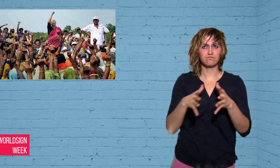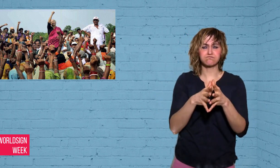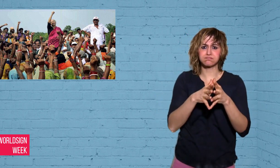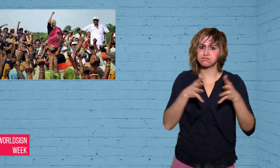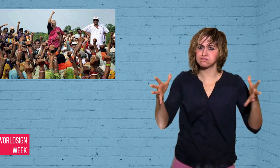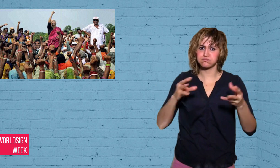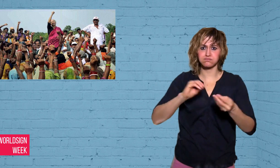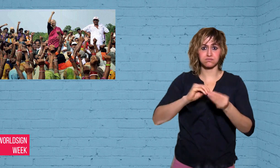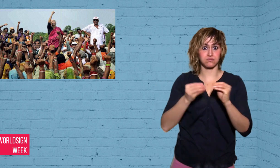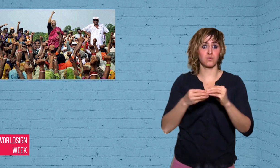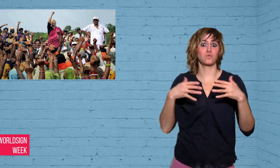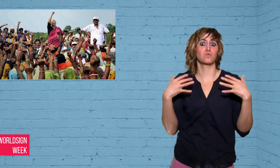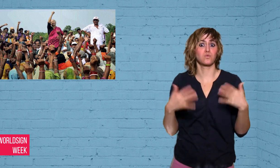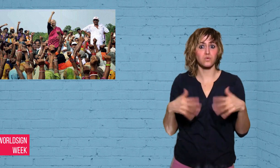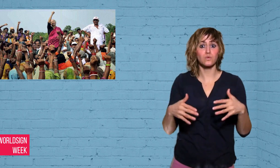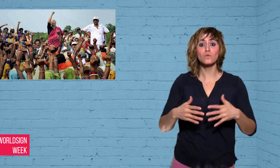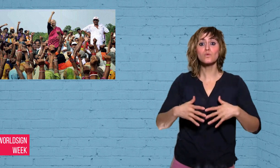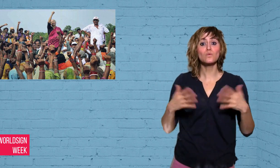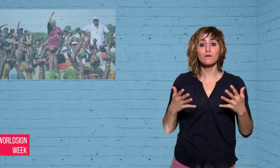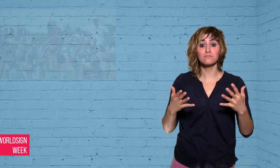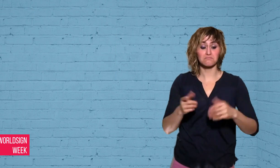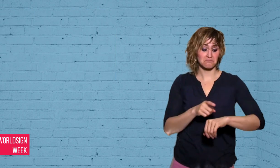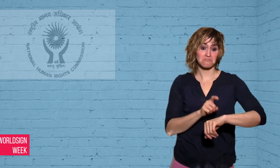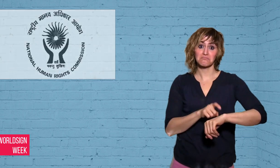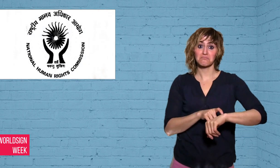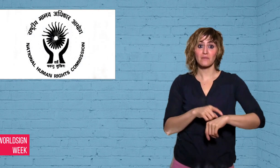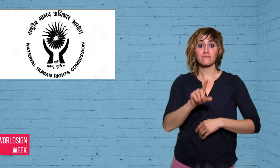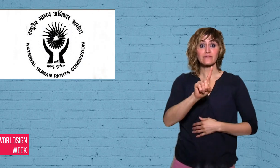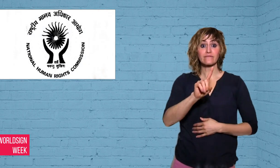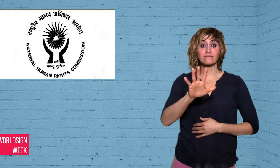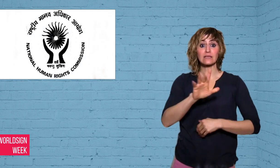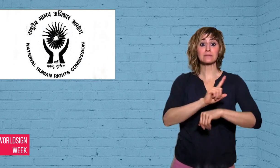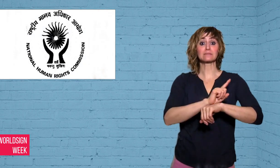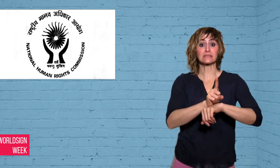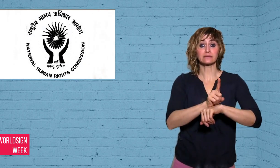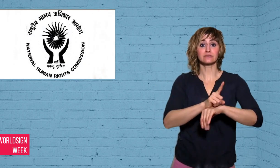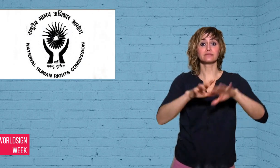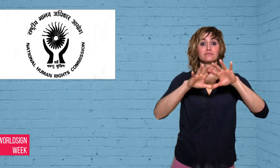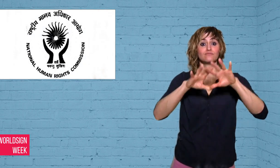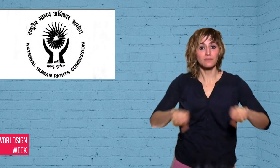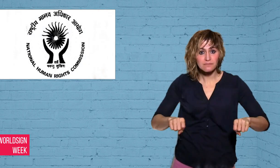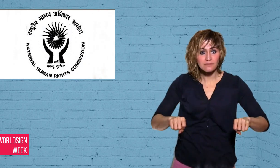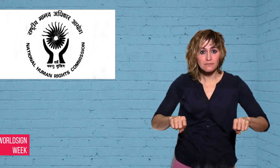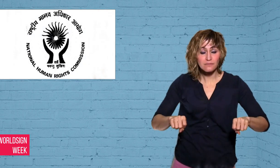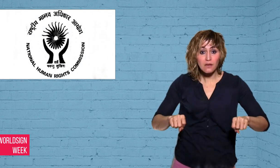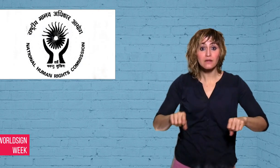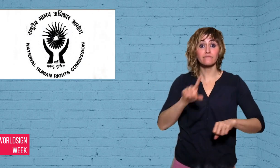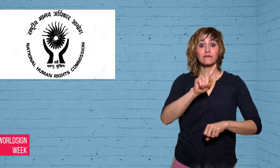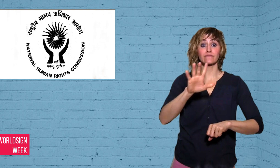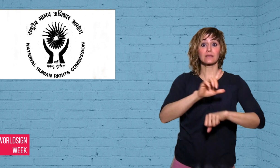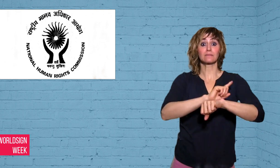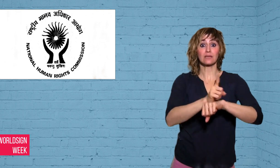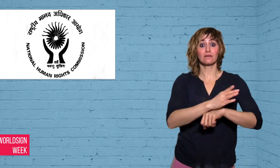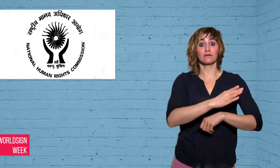a woman is reportedly raped every fifteen minutes.